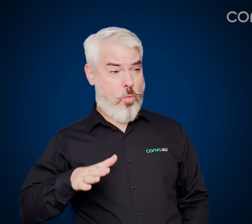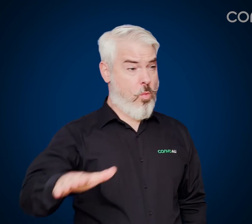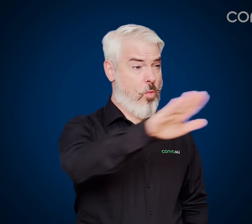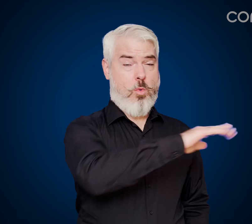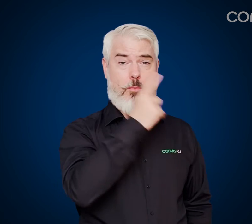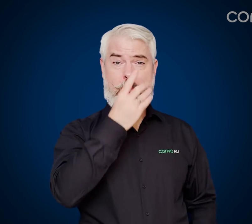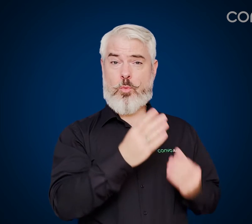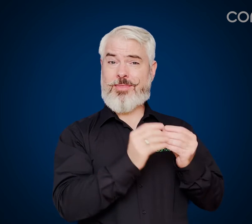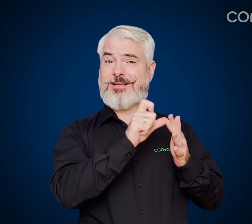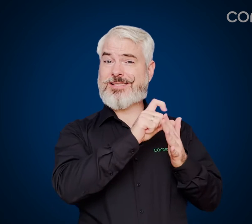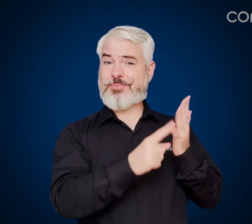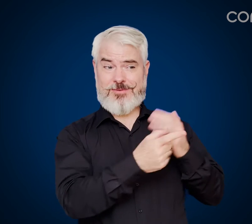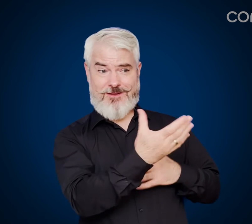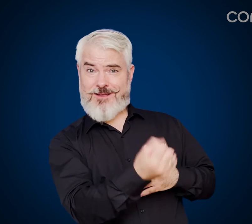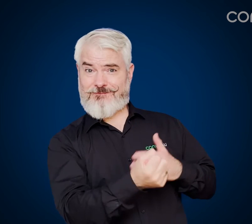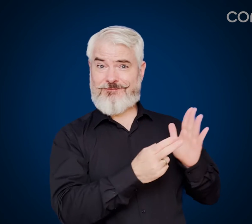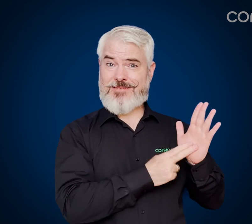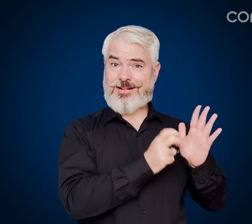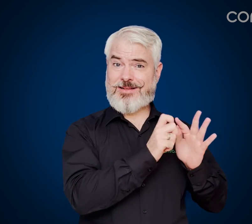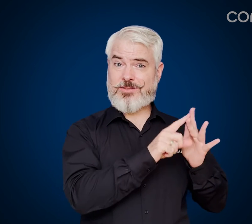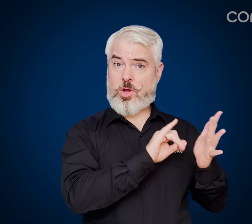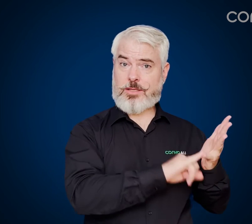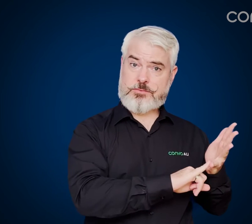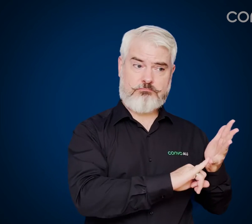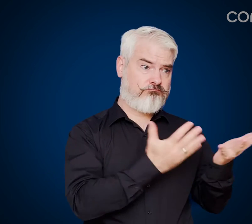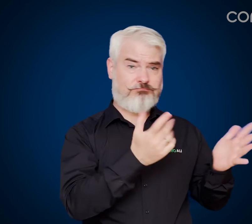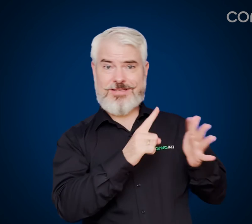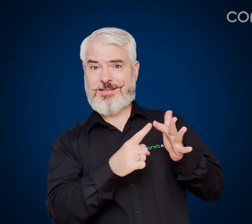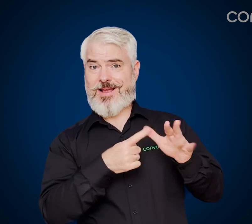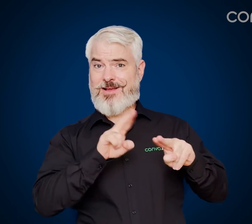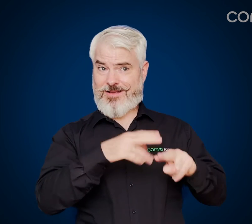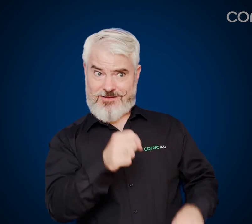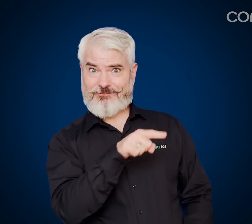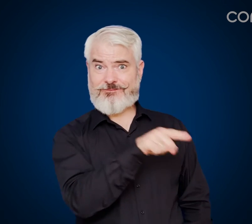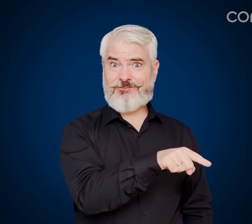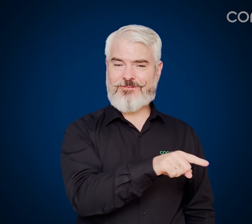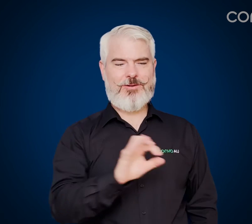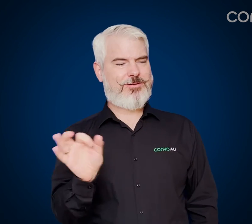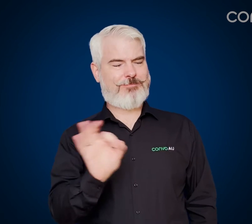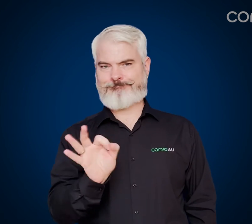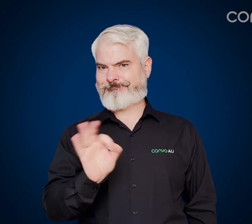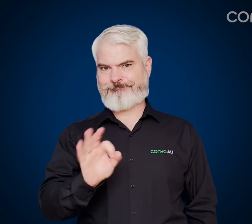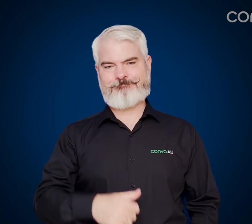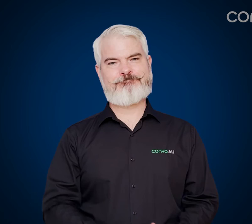Not everyone has access to the NDIS or EAF,